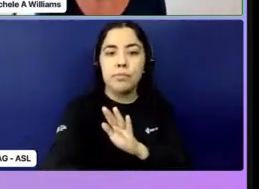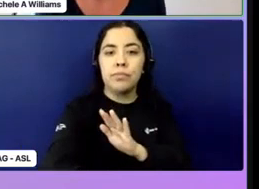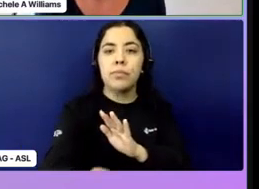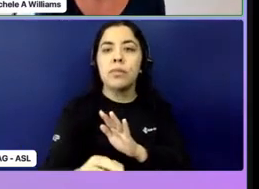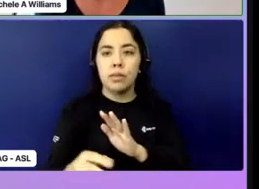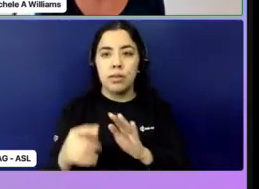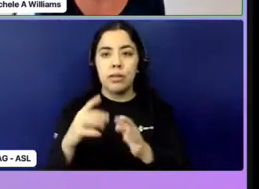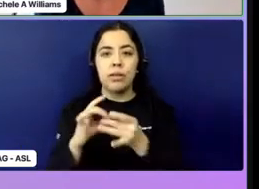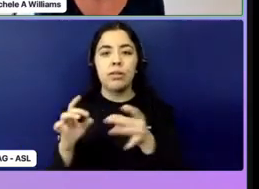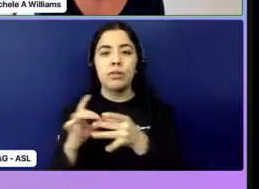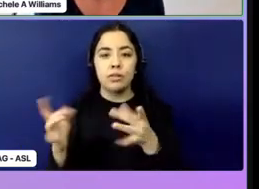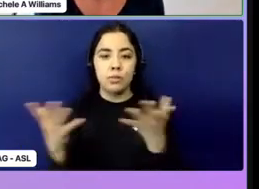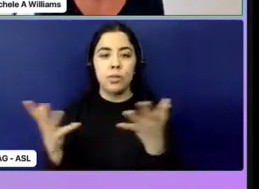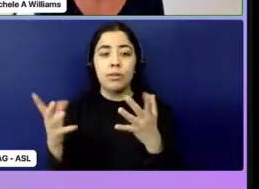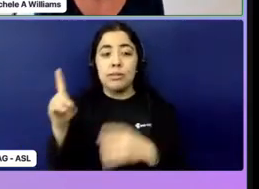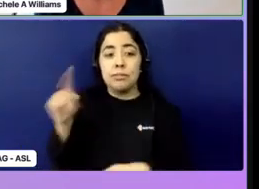model. That basically says